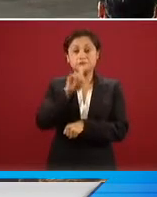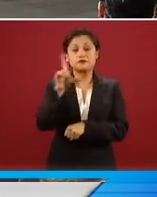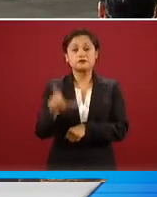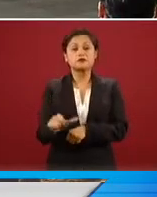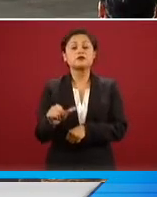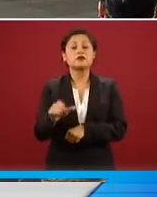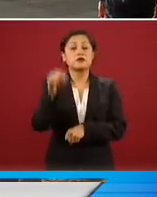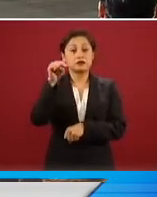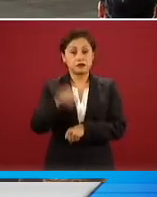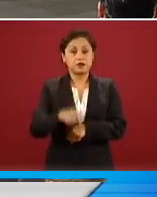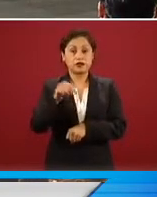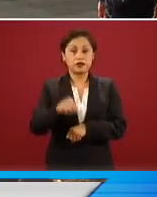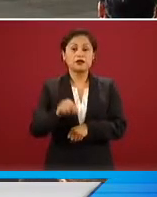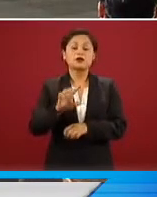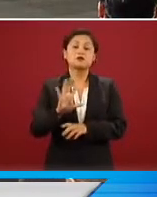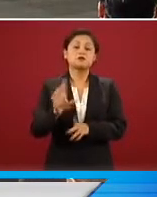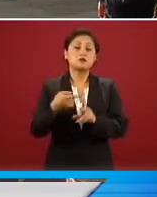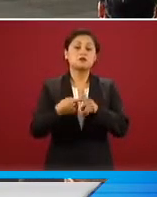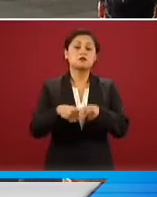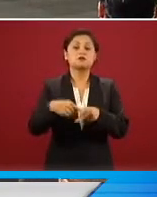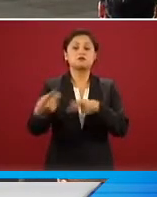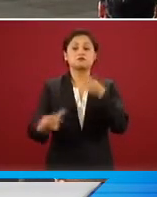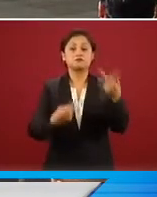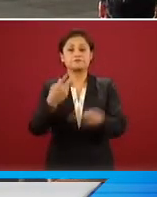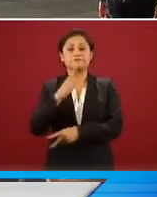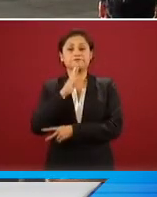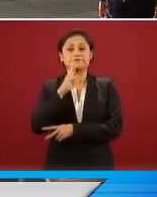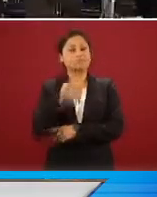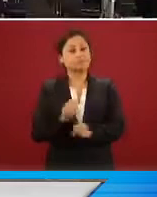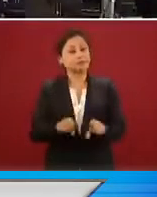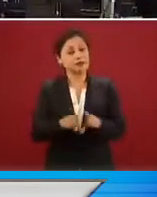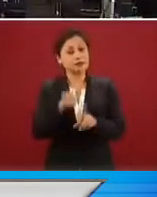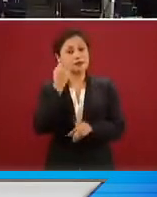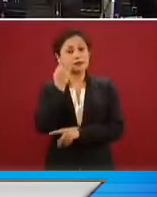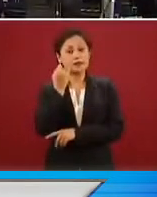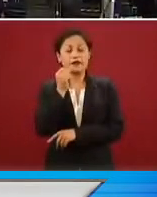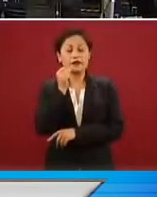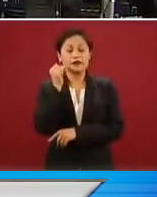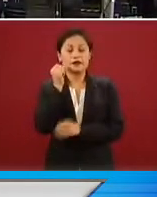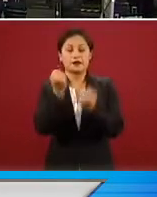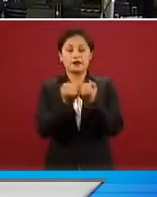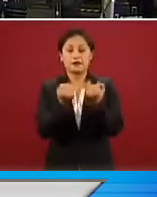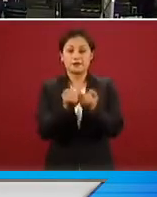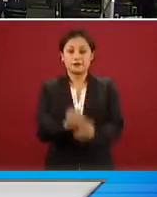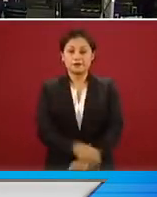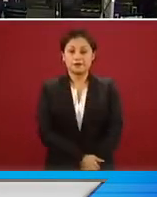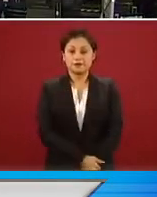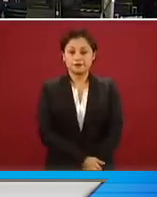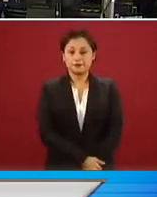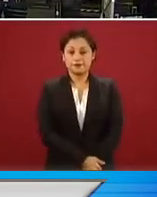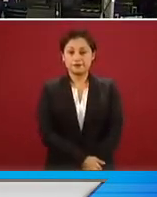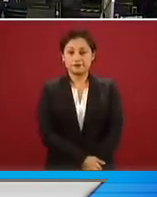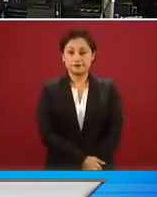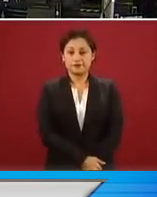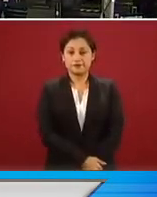The former official has charges for Odebrecht for providing facilities with credits from the Development Bank during the administration of Calderon